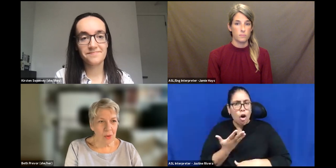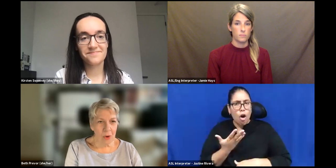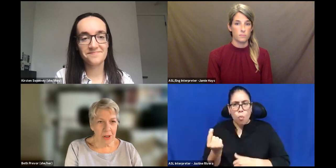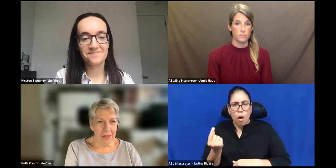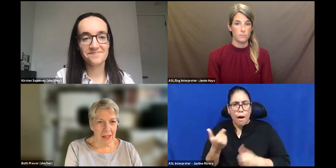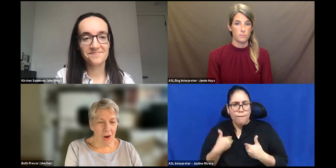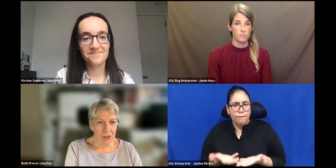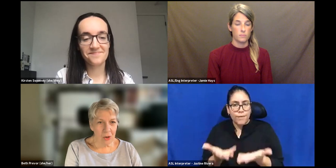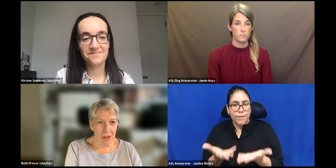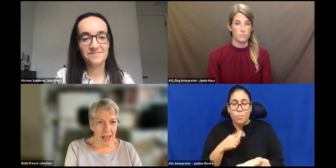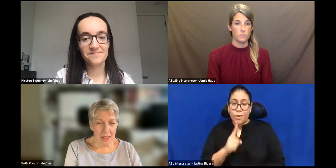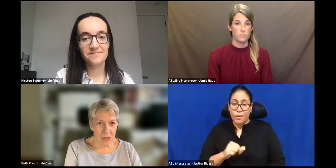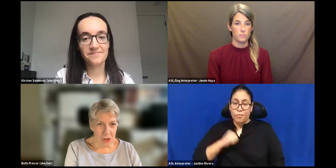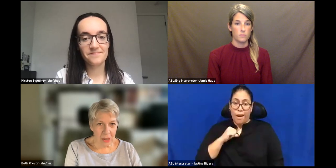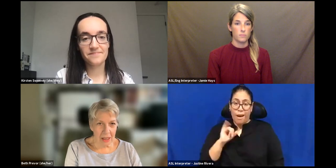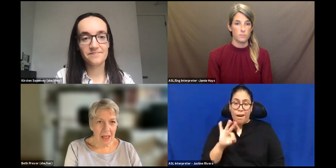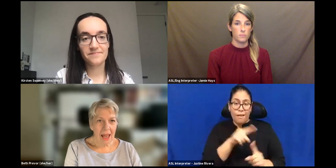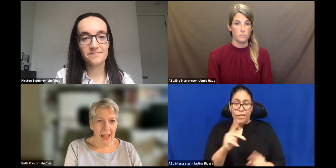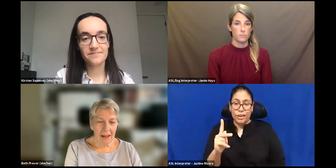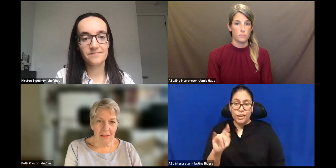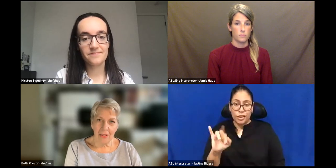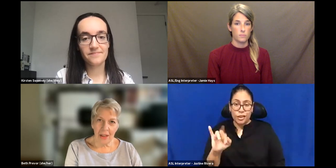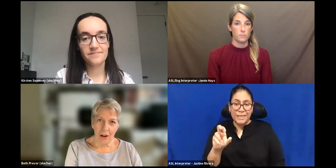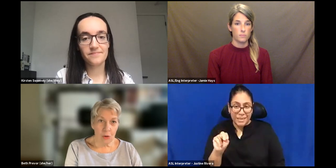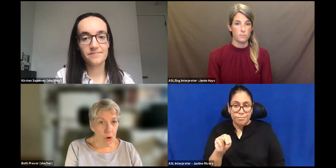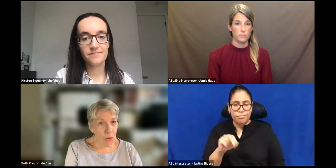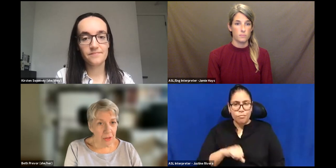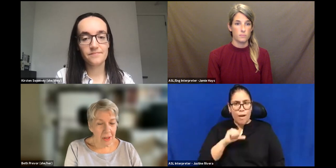of the work that A.R.T./New York has been doing and their growth